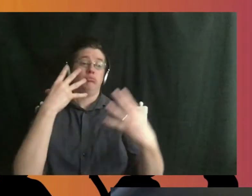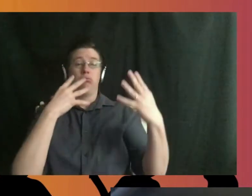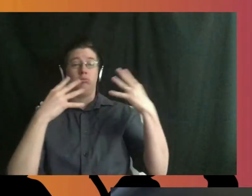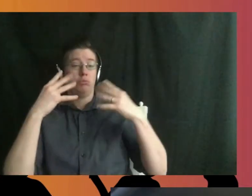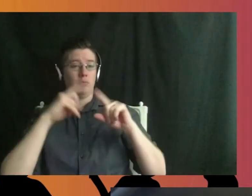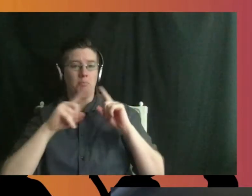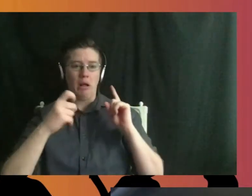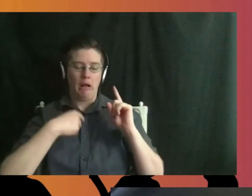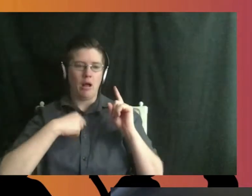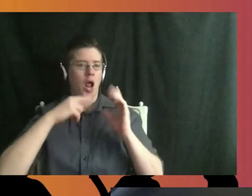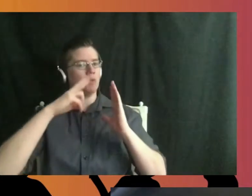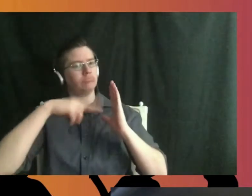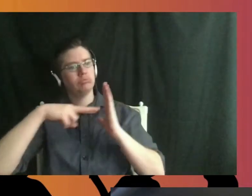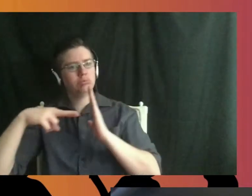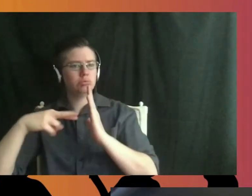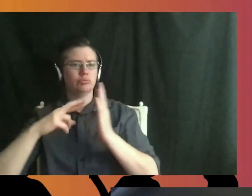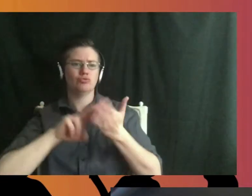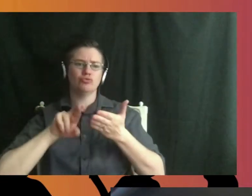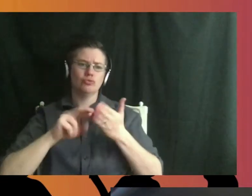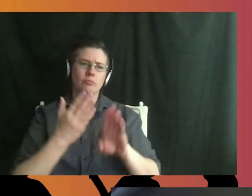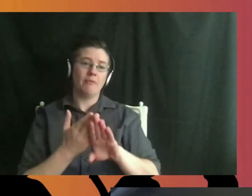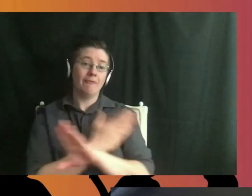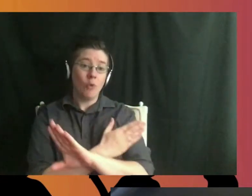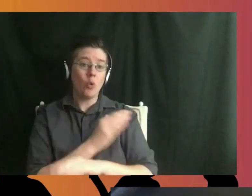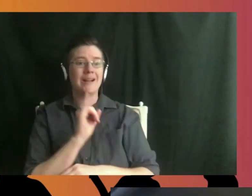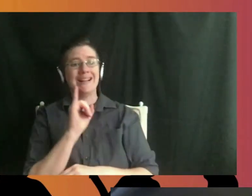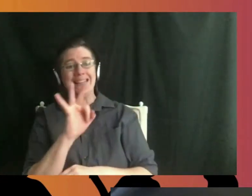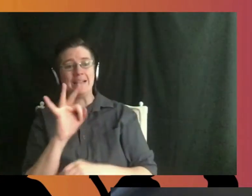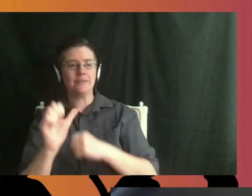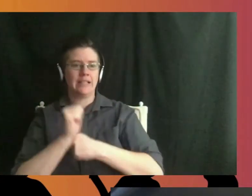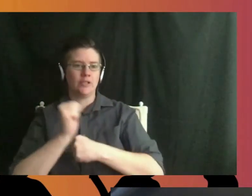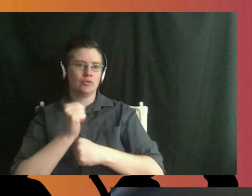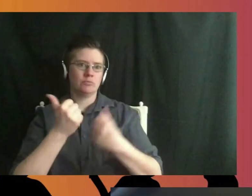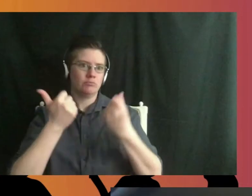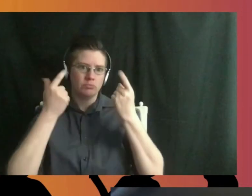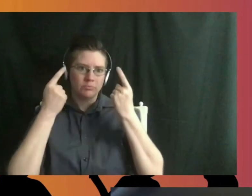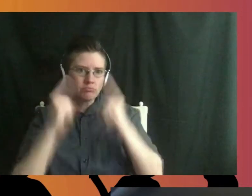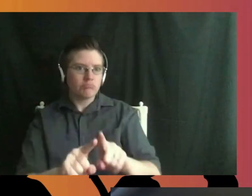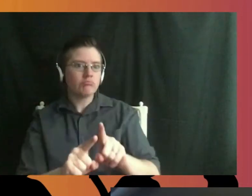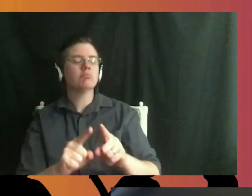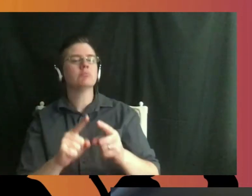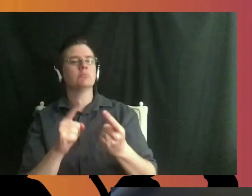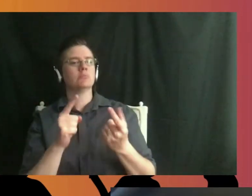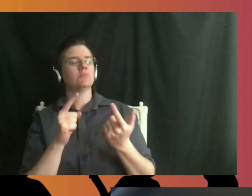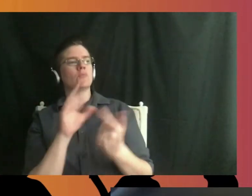dangers happen so i just want to ask you with your experience what would you do to be safe out in the